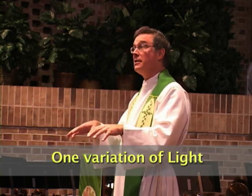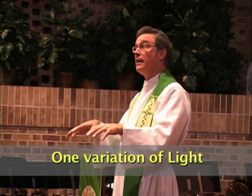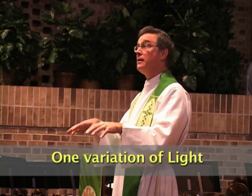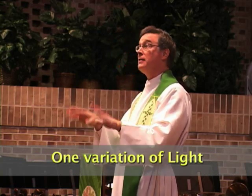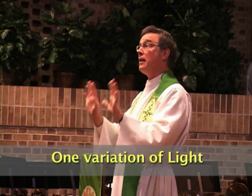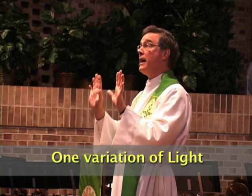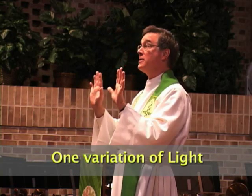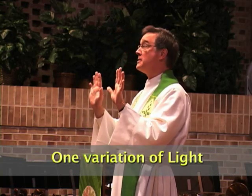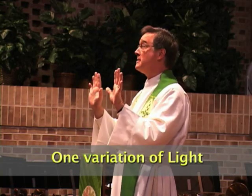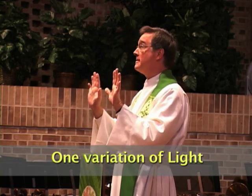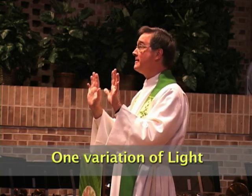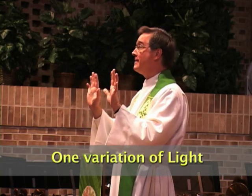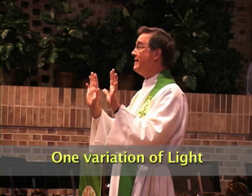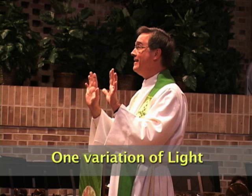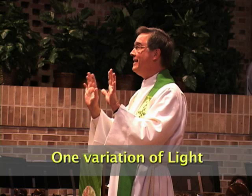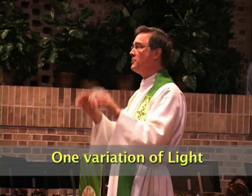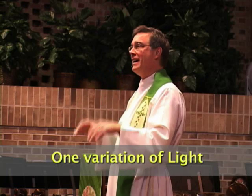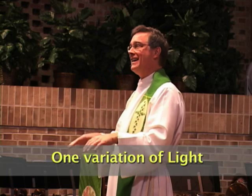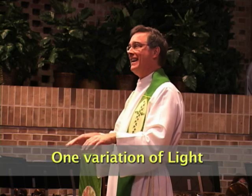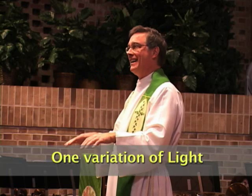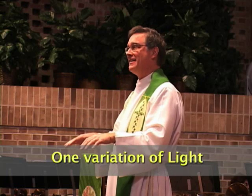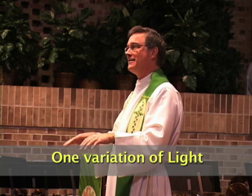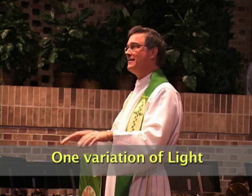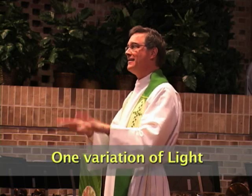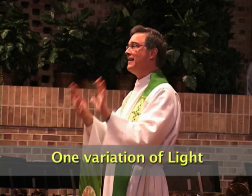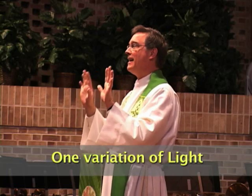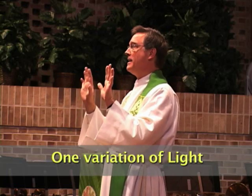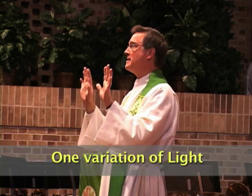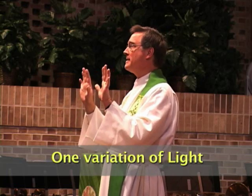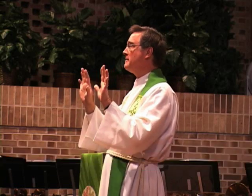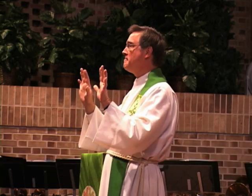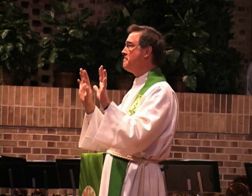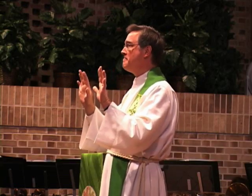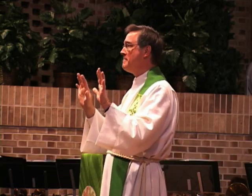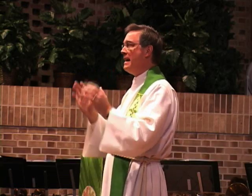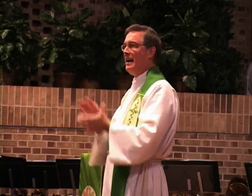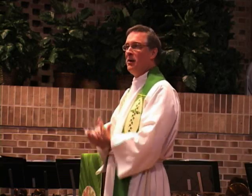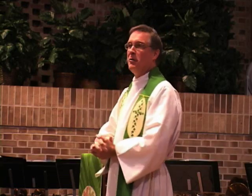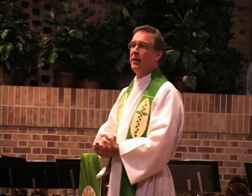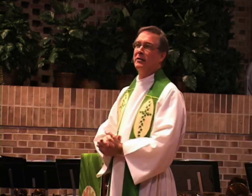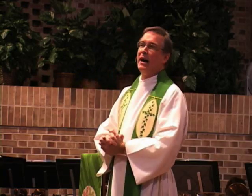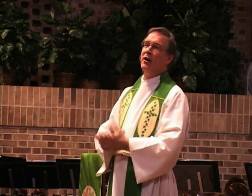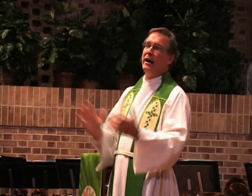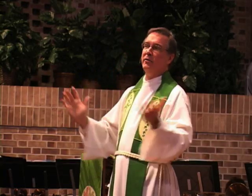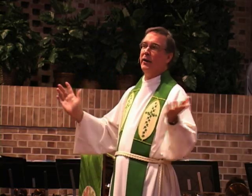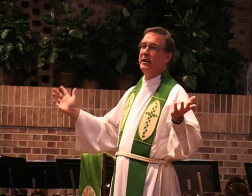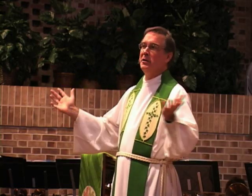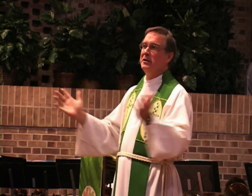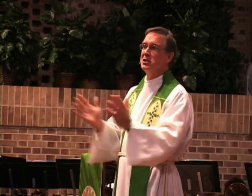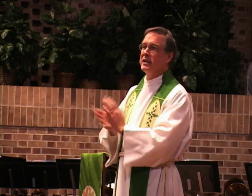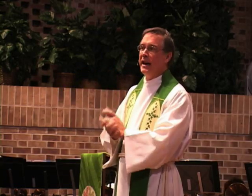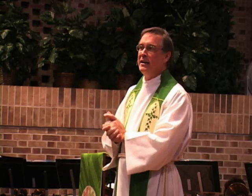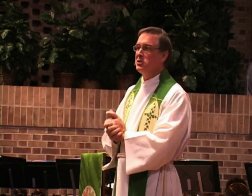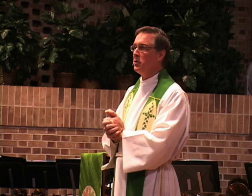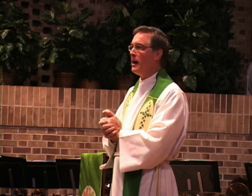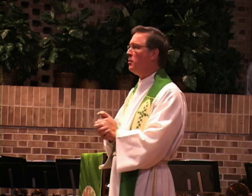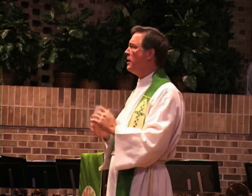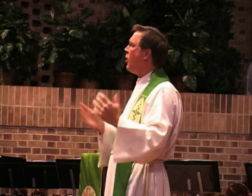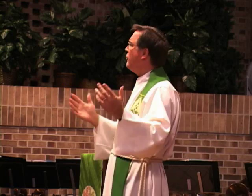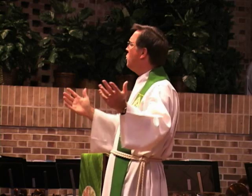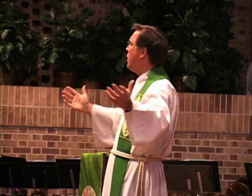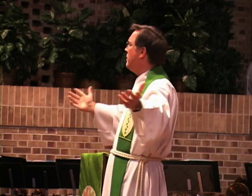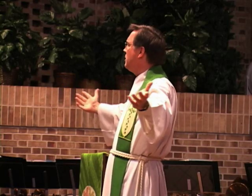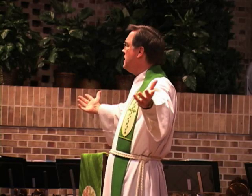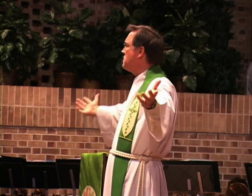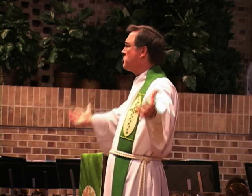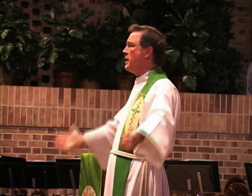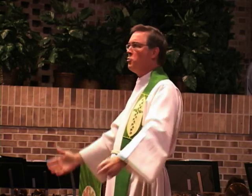and then try it again. Now I invite you to stand, as you're able and offer one of these